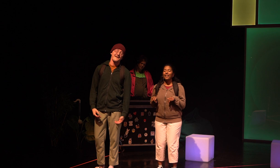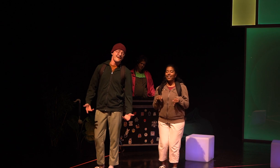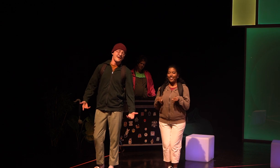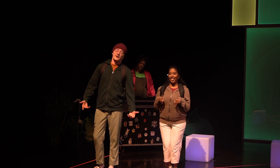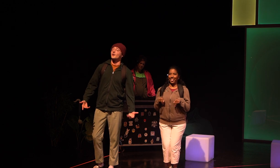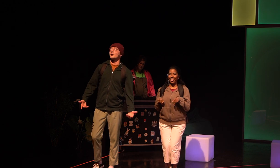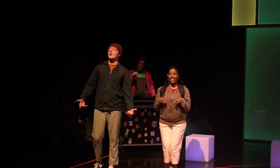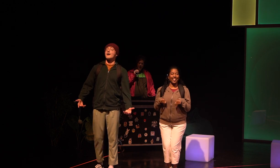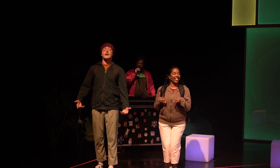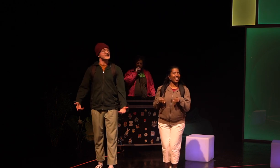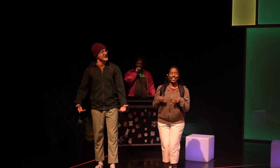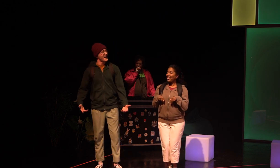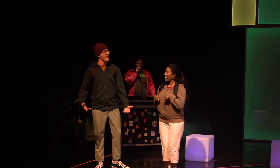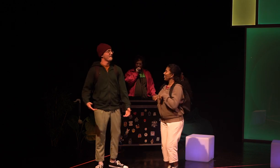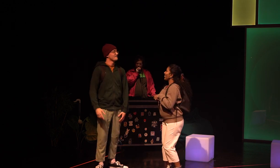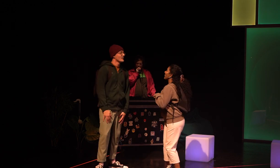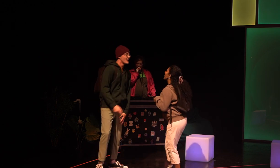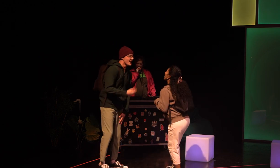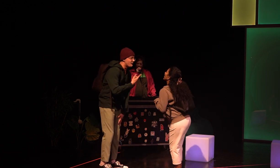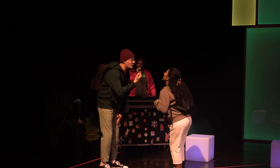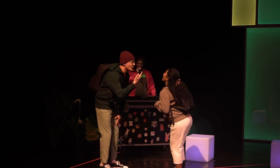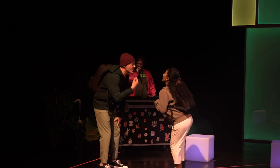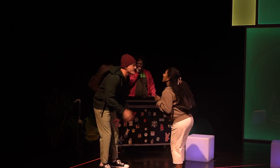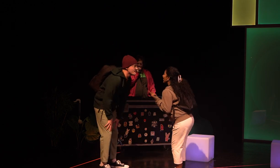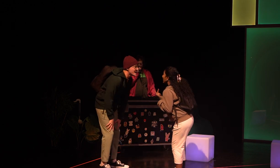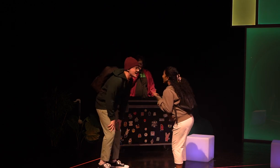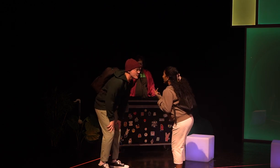So I thought right if it's just going to be me and